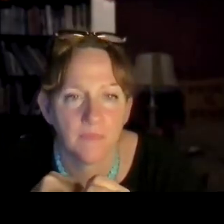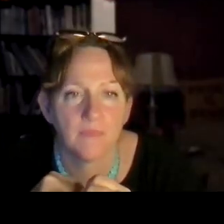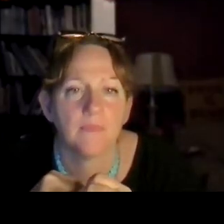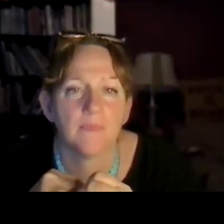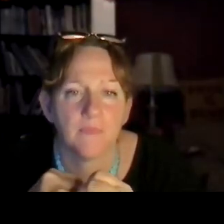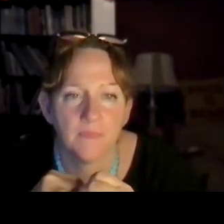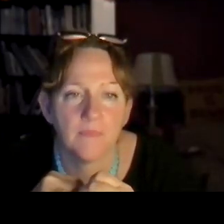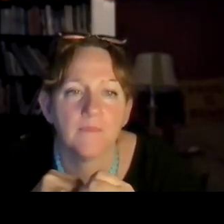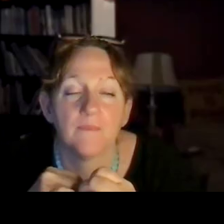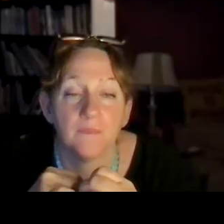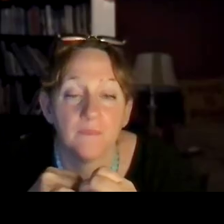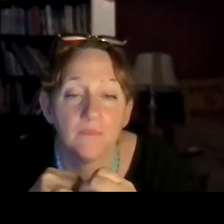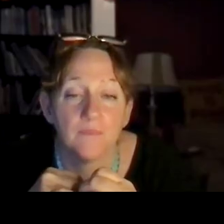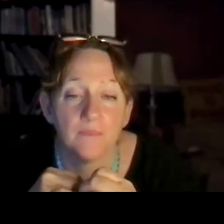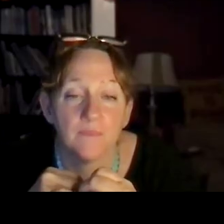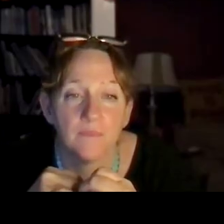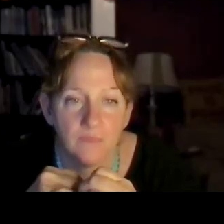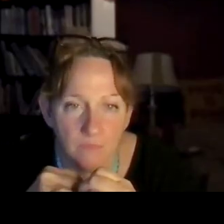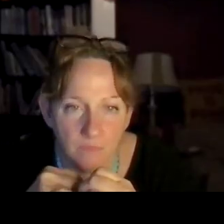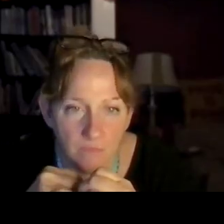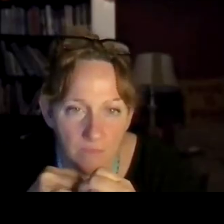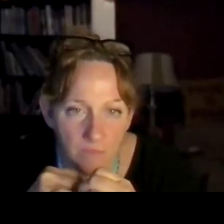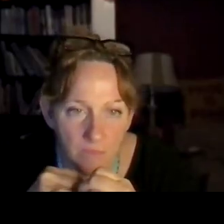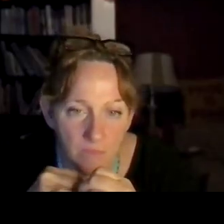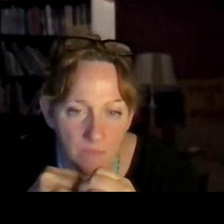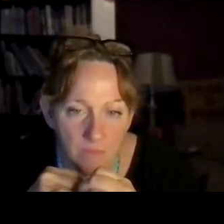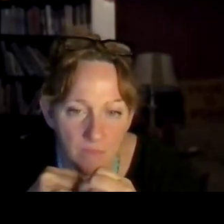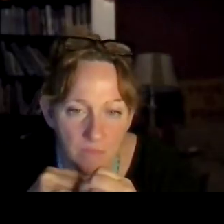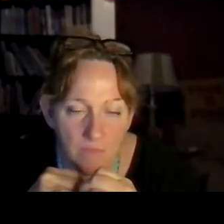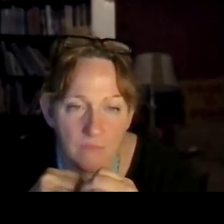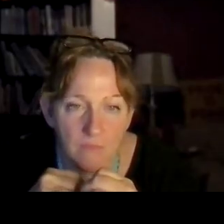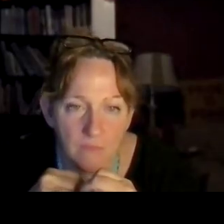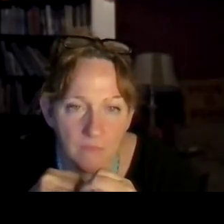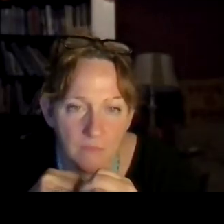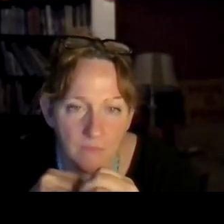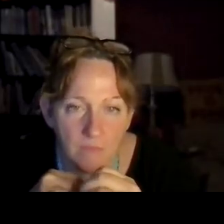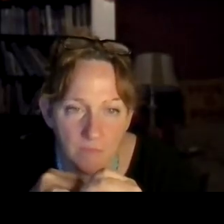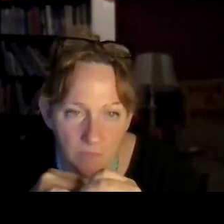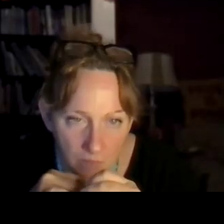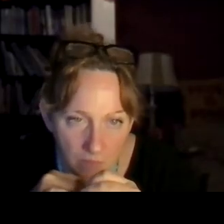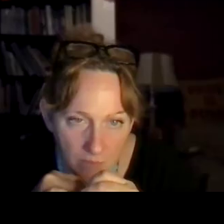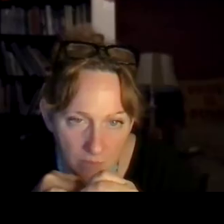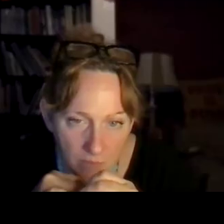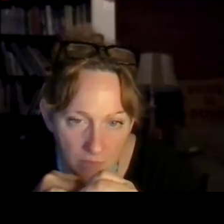iPhone: Although there are some people. iPhone: some people I know who are very, very highly sensitive.